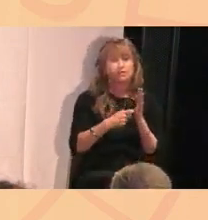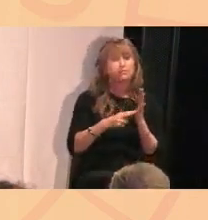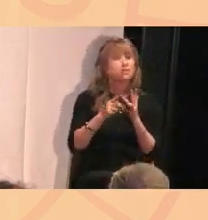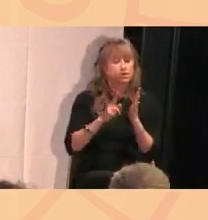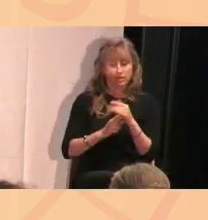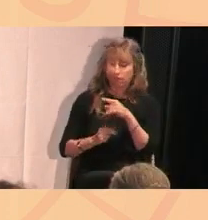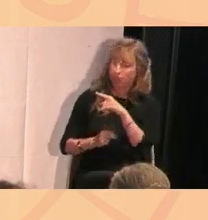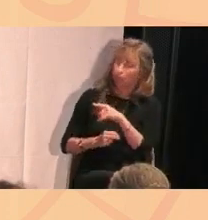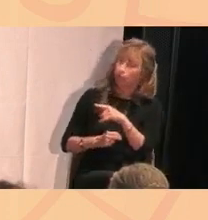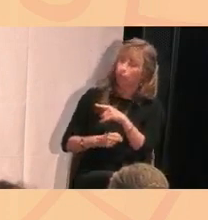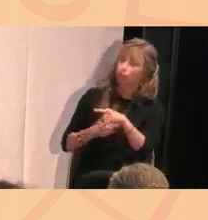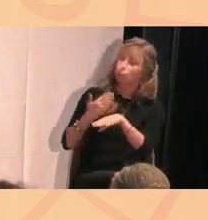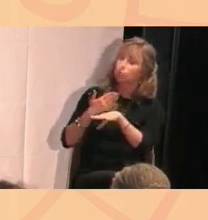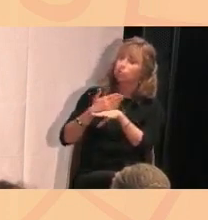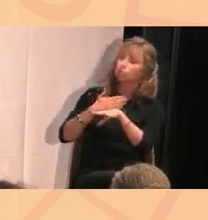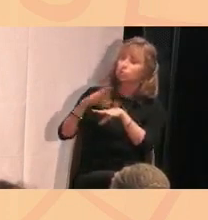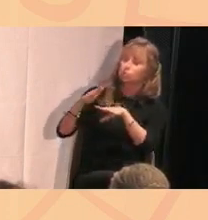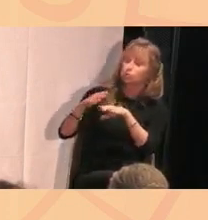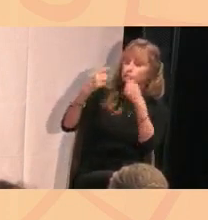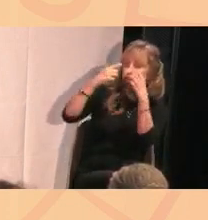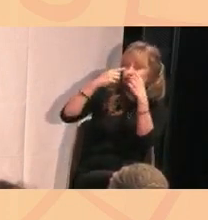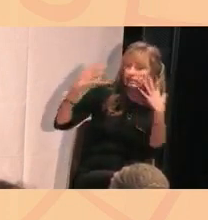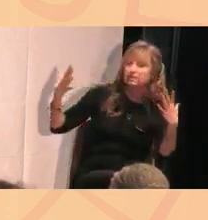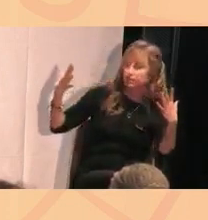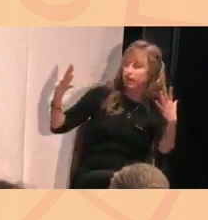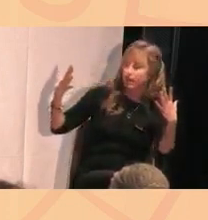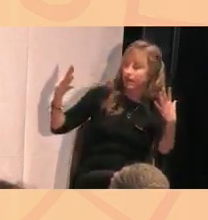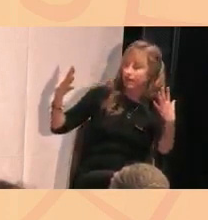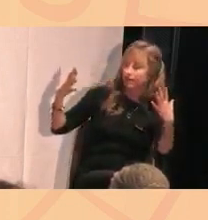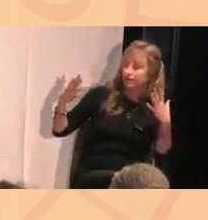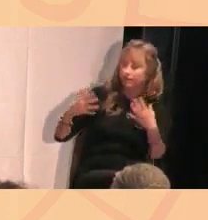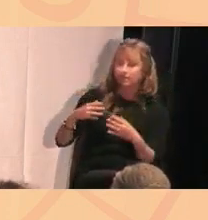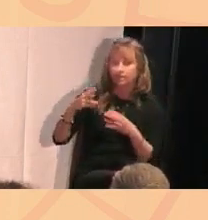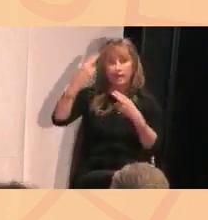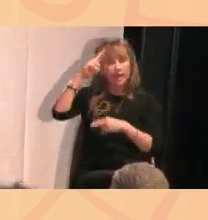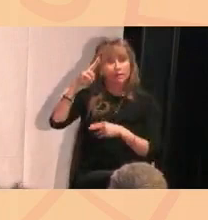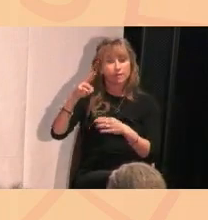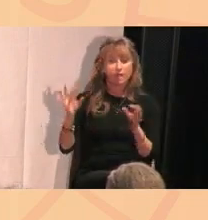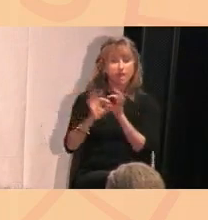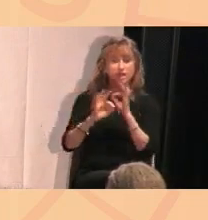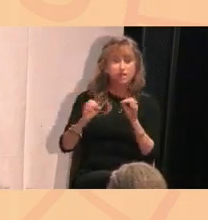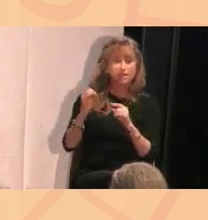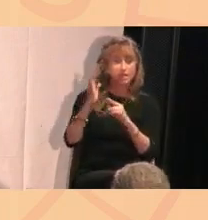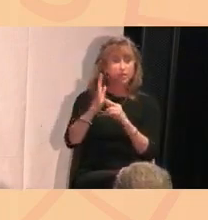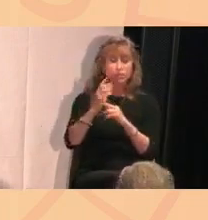Thank you, Djon. That's very powerful. Vernon, in your recent works, you created an installation at